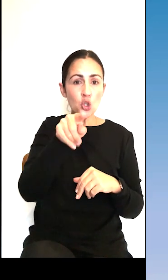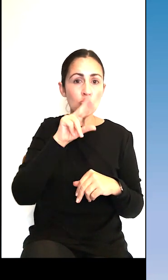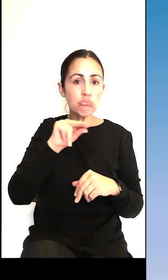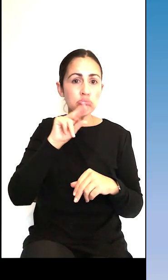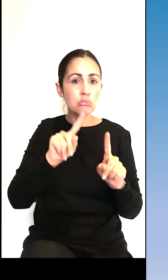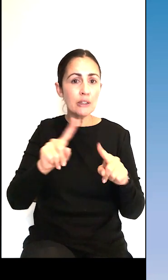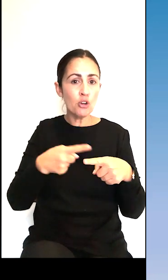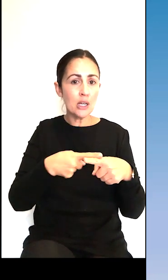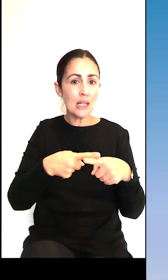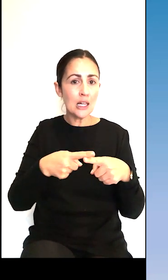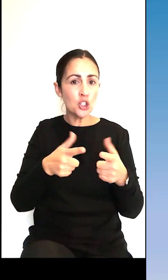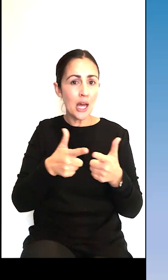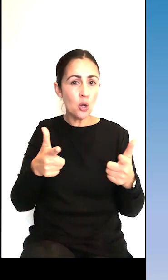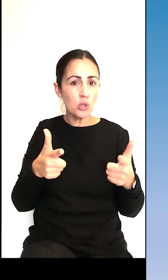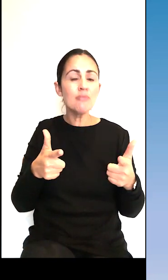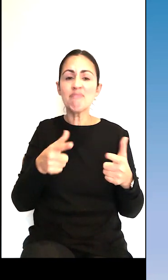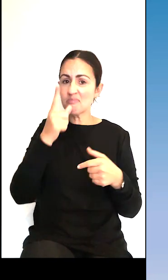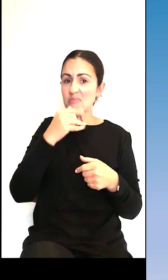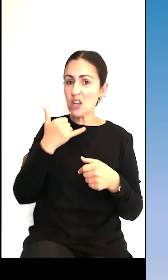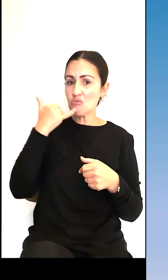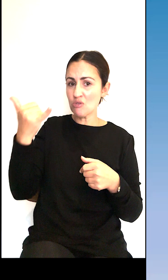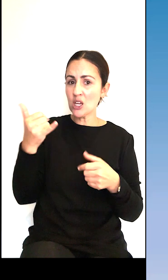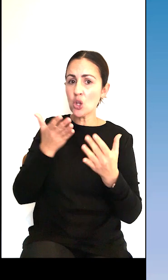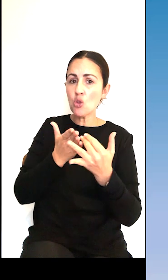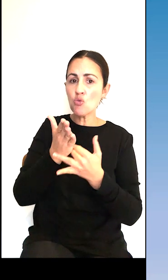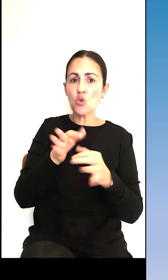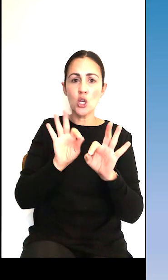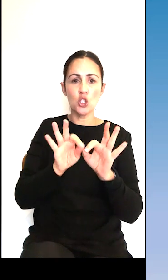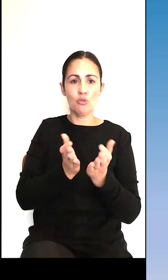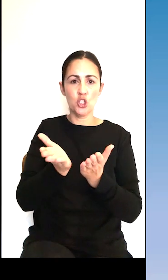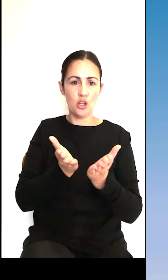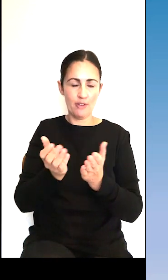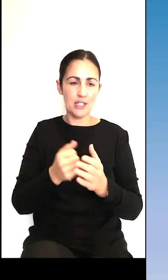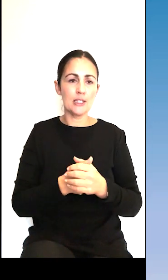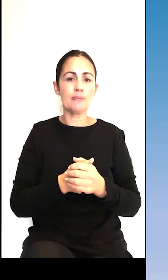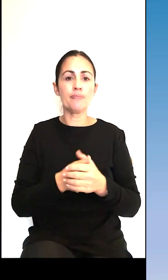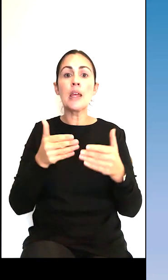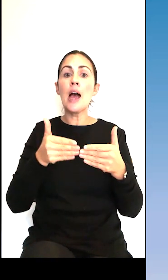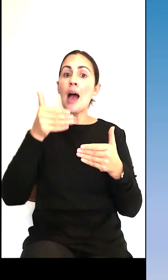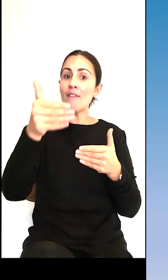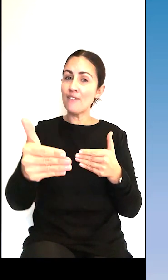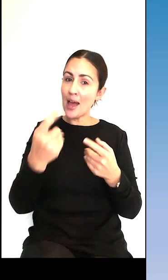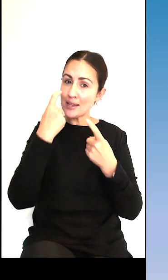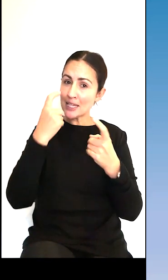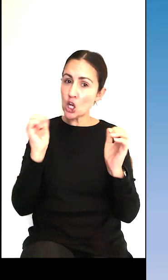non English speakers. The advance care planning documents do however need to be completed in